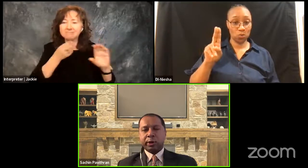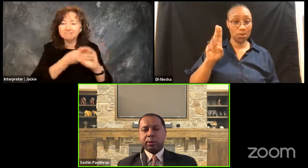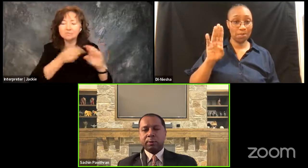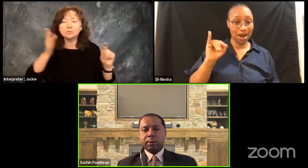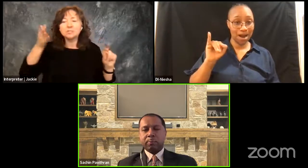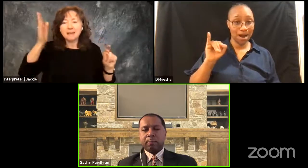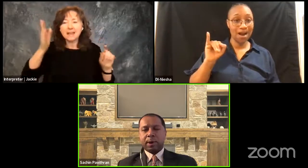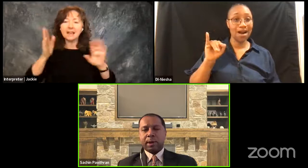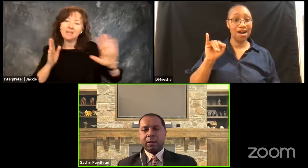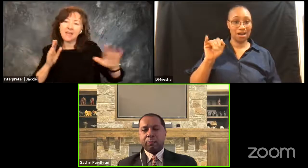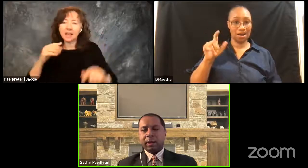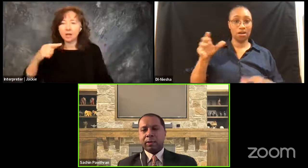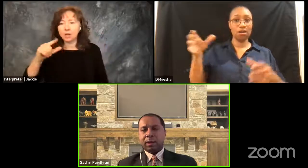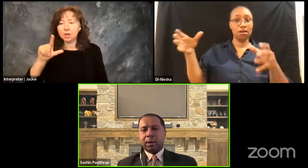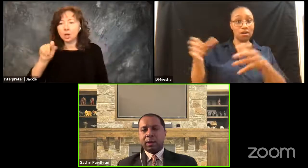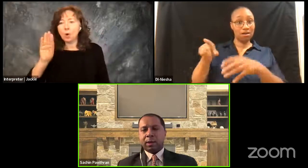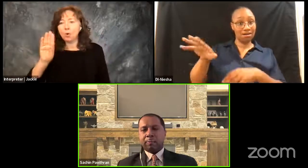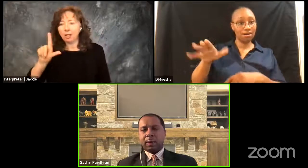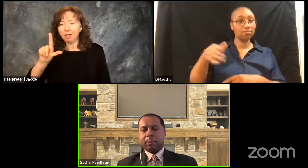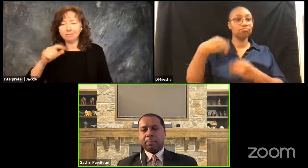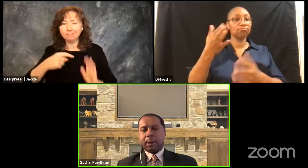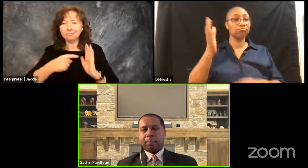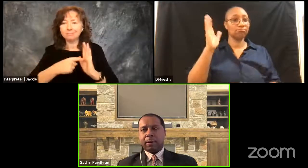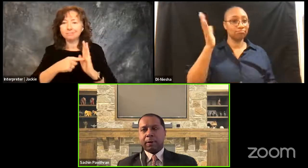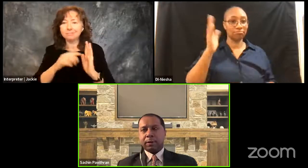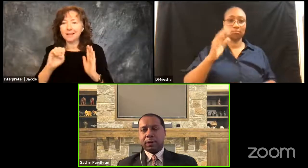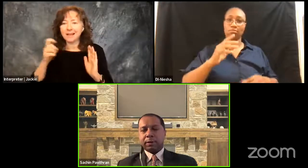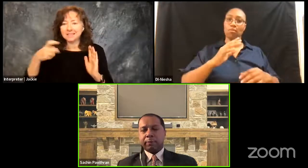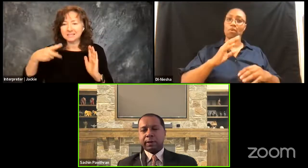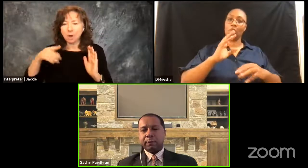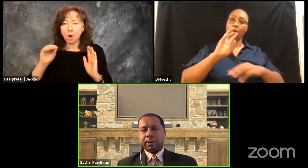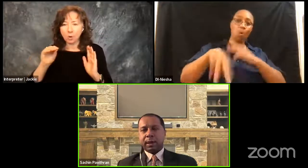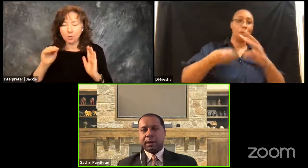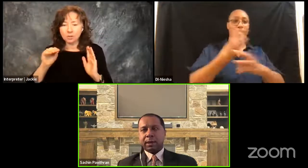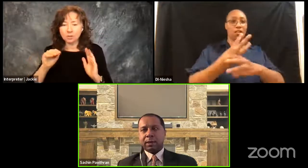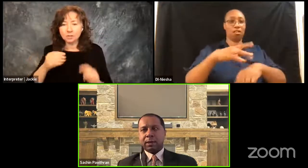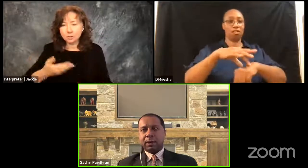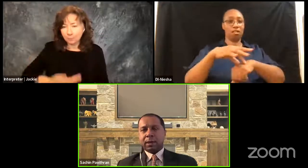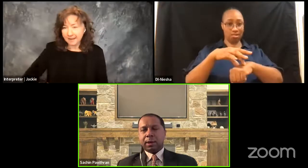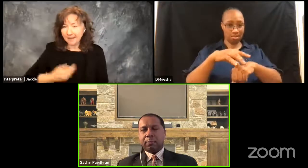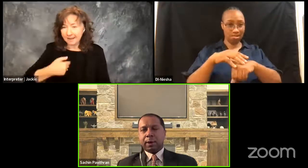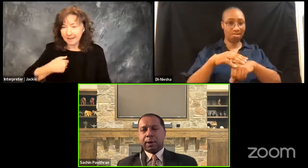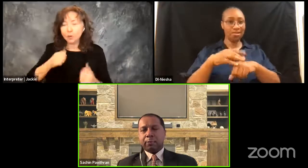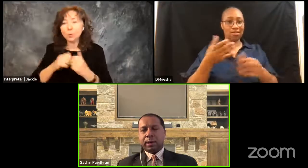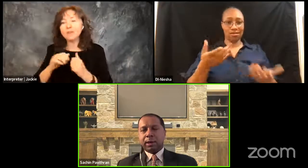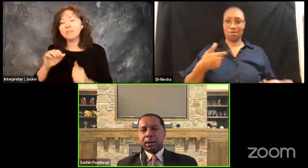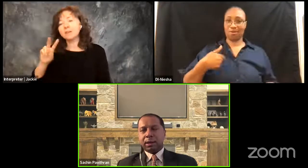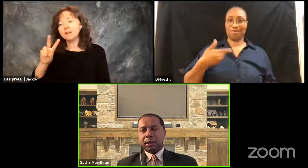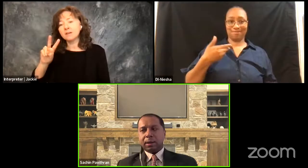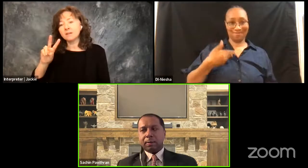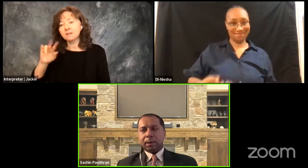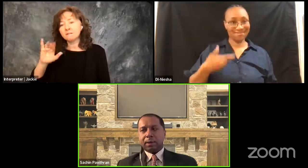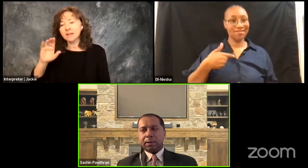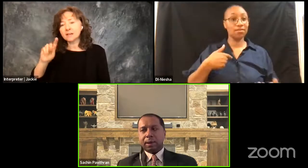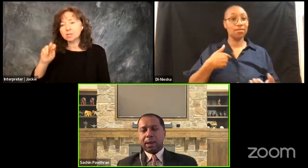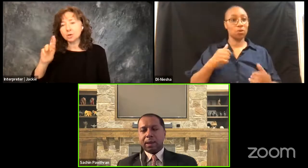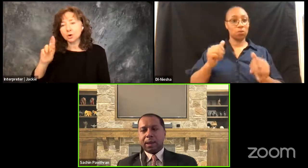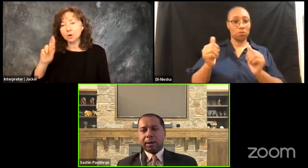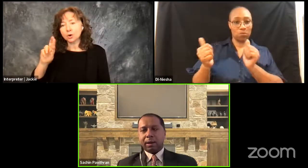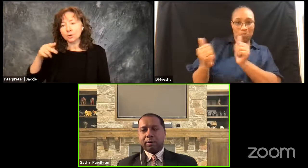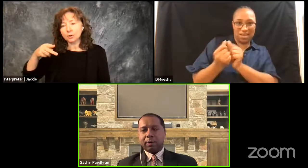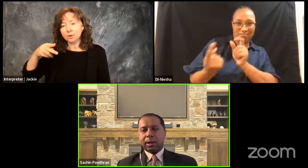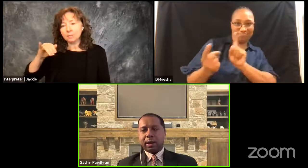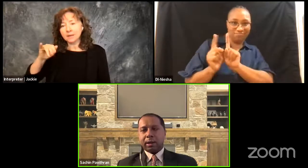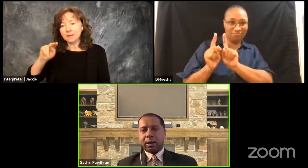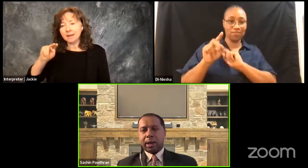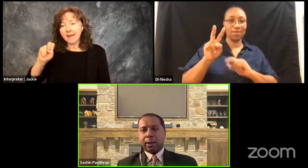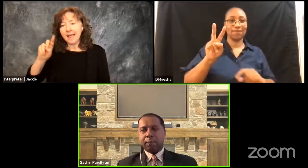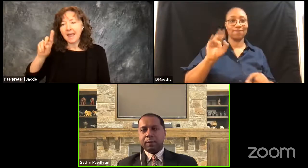I was joined with public member, Dr. Victor Pineda, where we had a great dialogue and